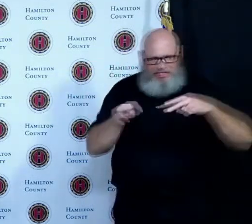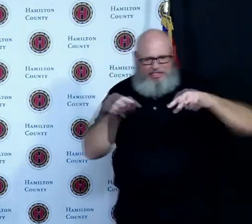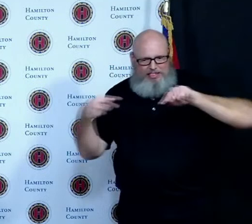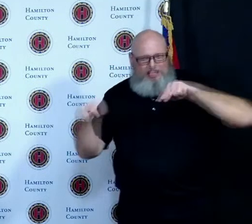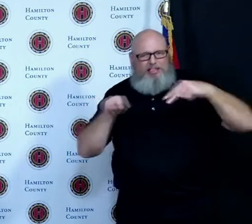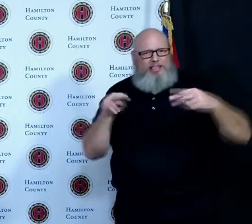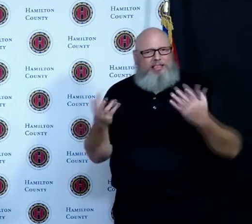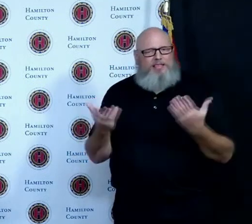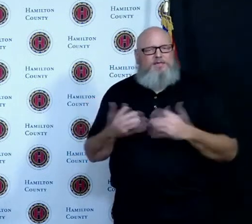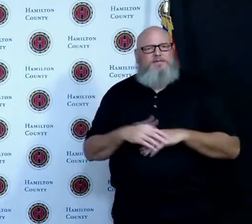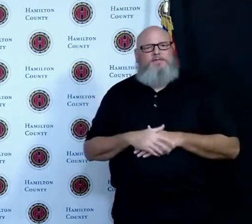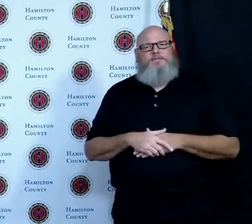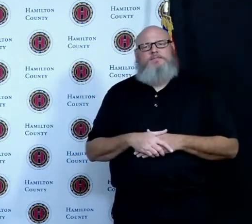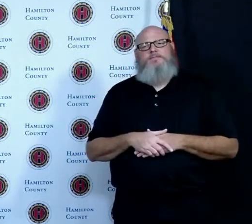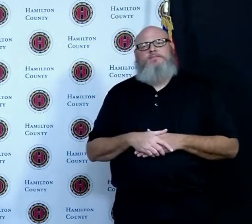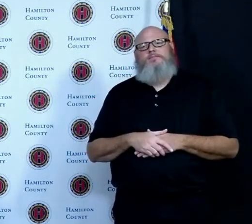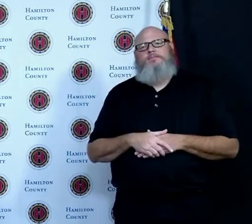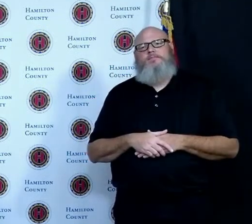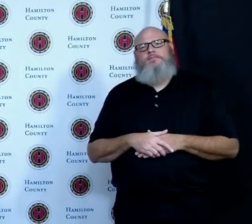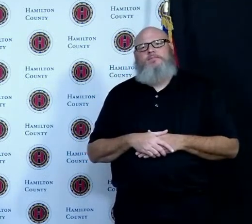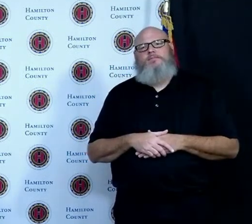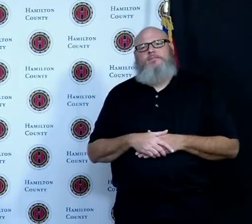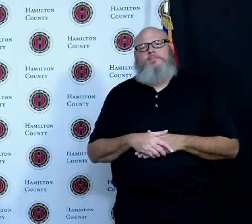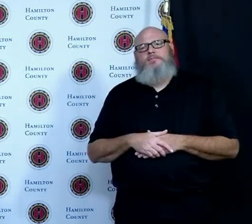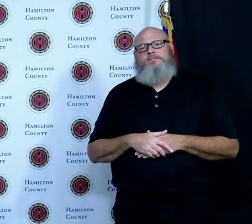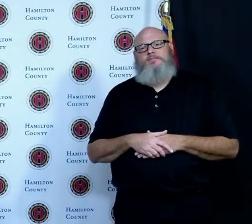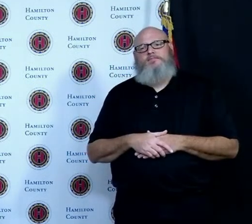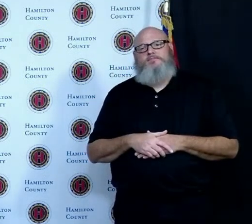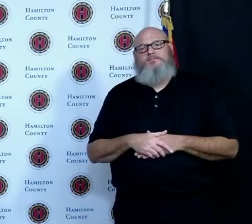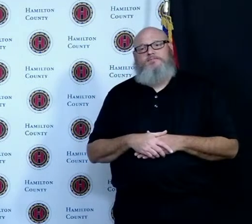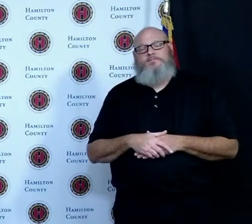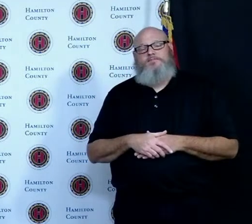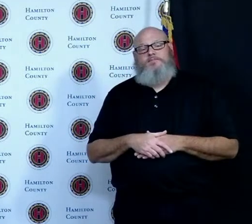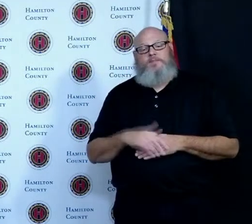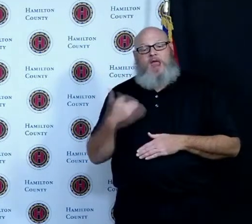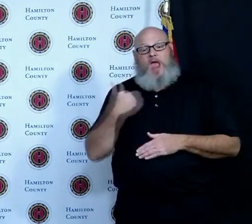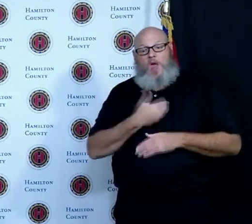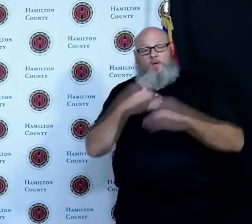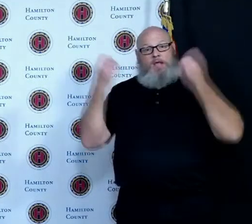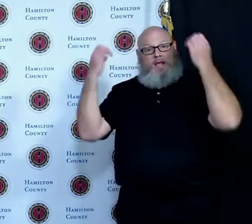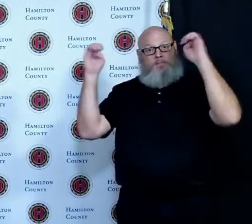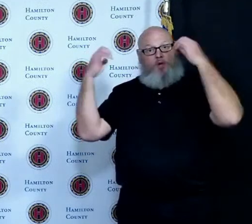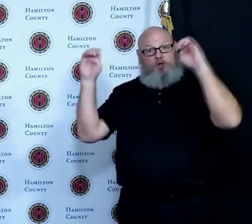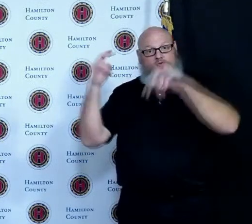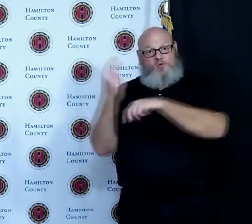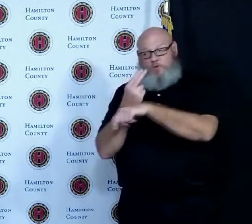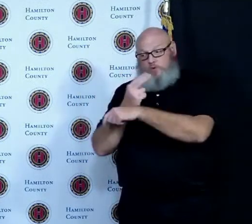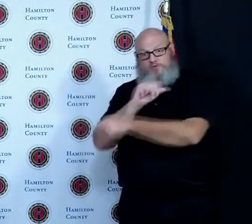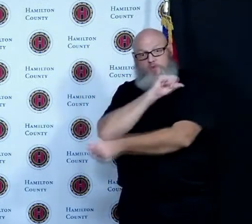emergency use authorization we then got the fact sheets about what questions we need to ask